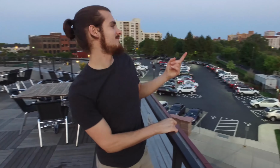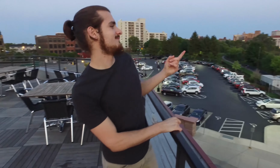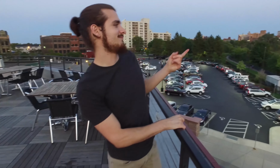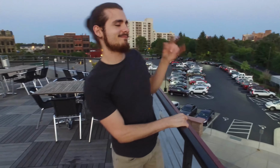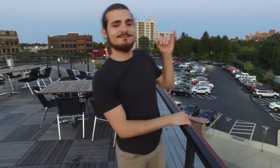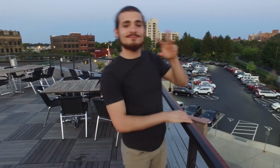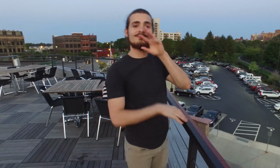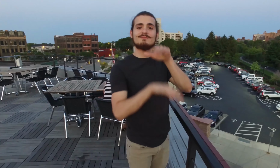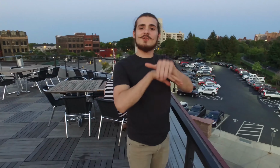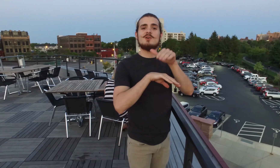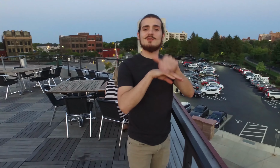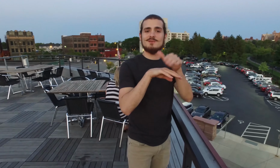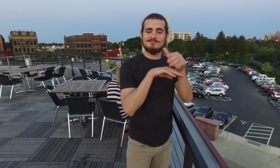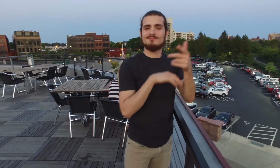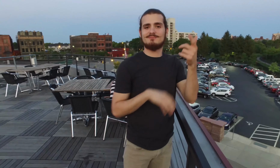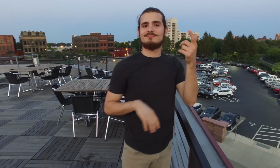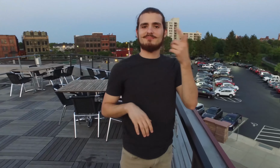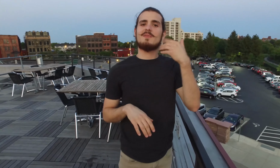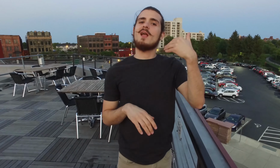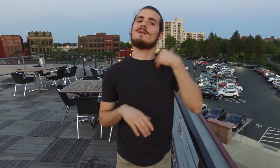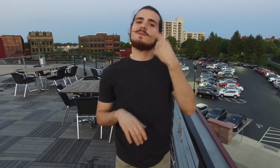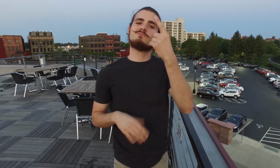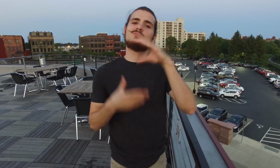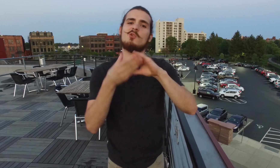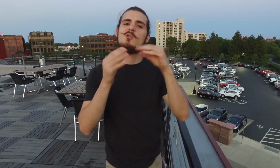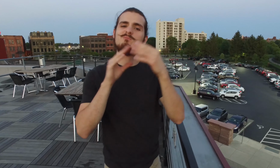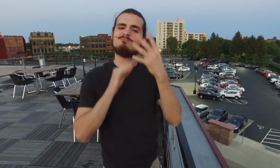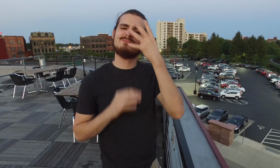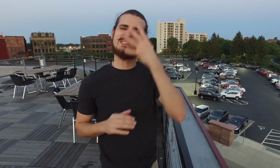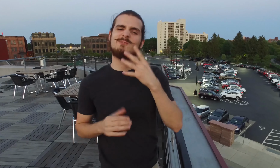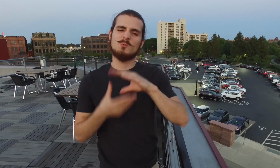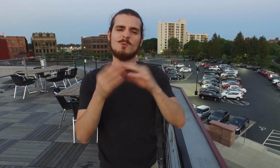There is a sad story that happened at High Falls.